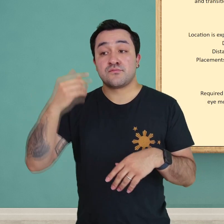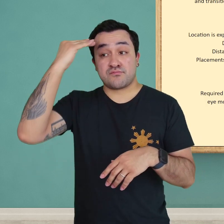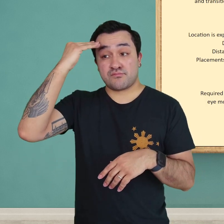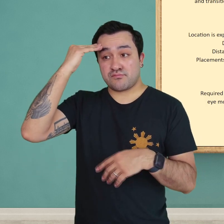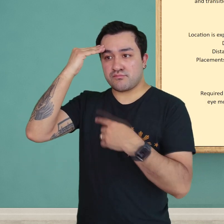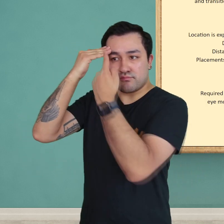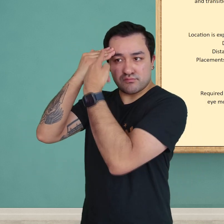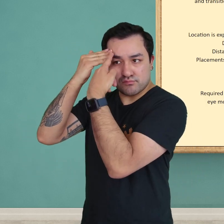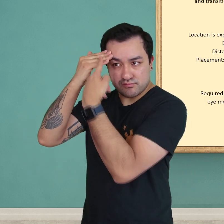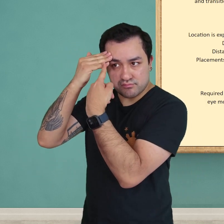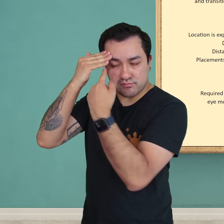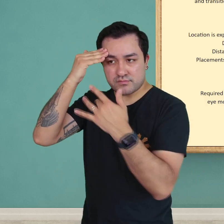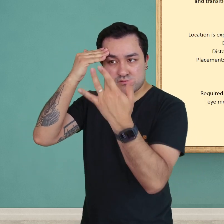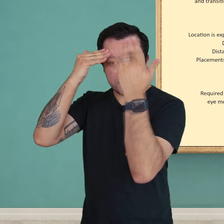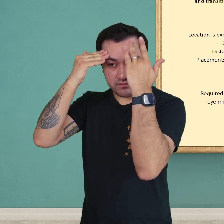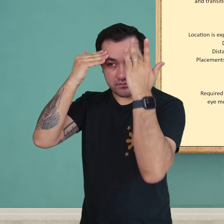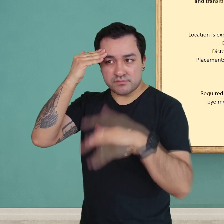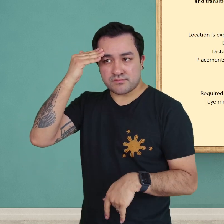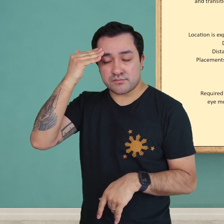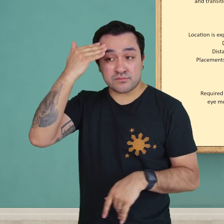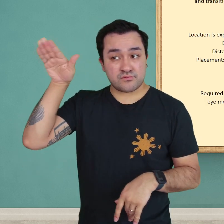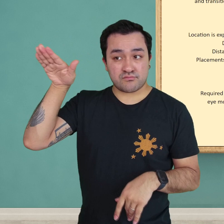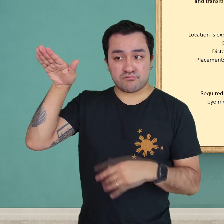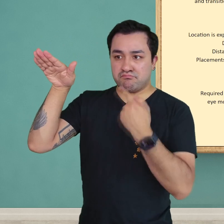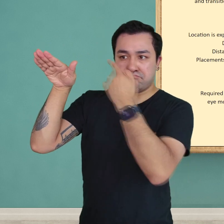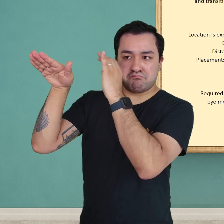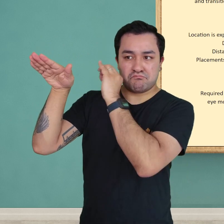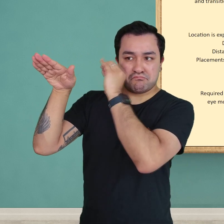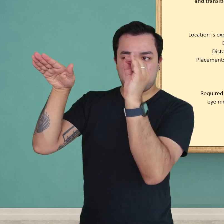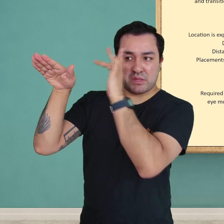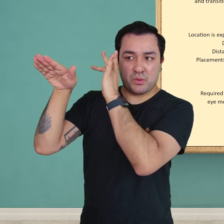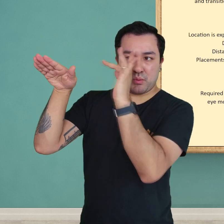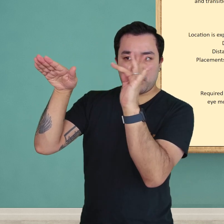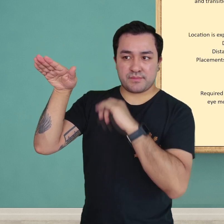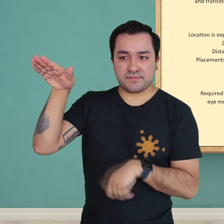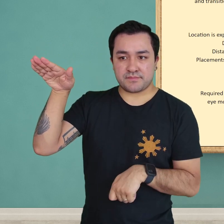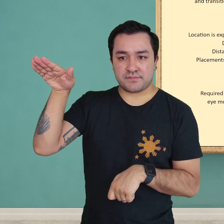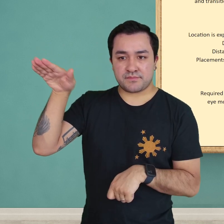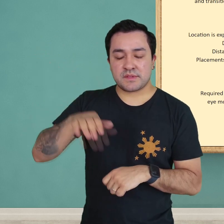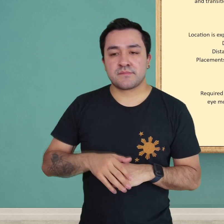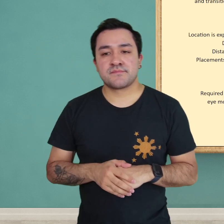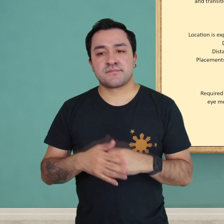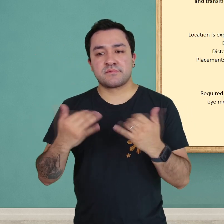the signer if the person should be making contact with their body or other hand at that moment.